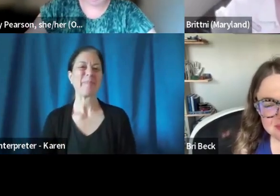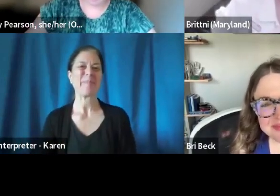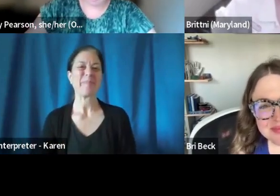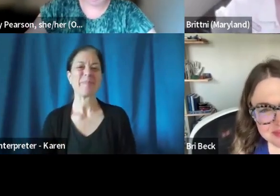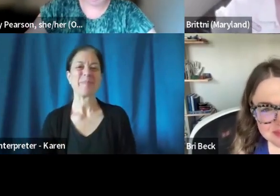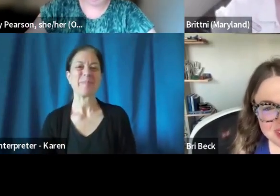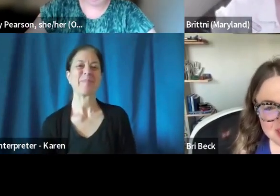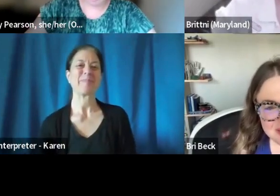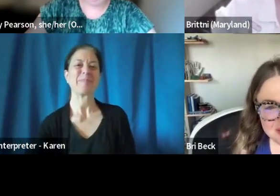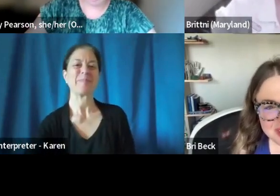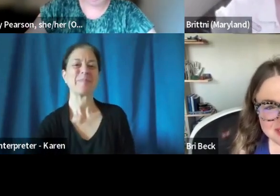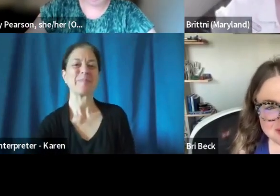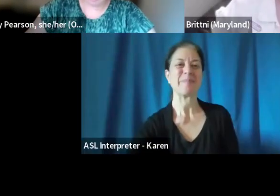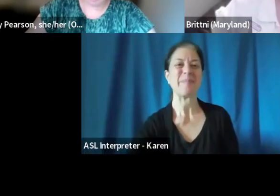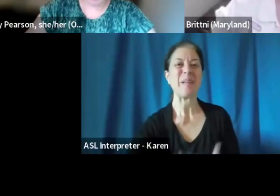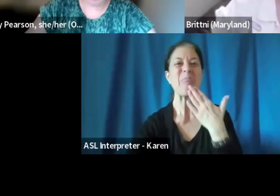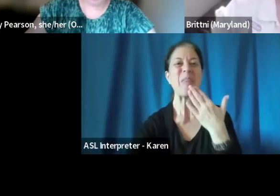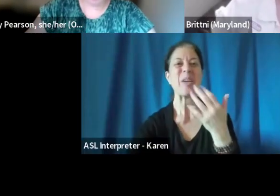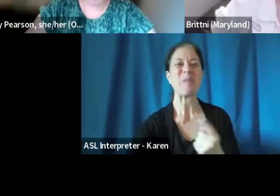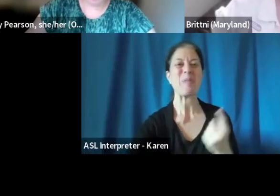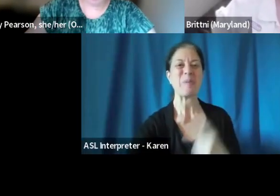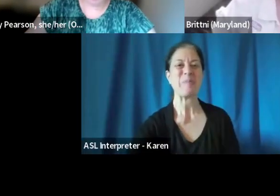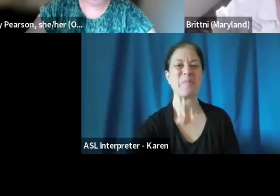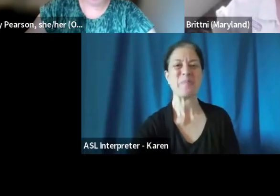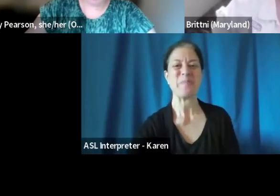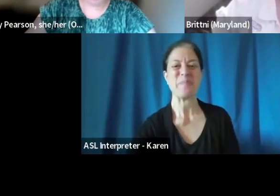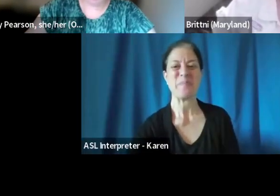Everyone, have a great day.